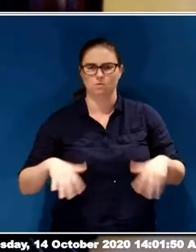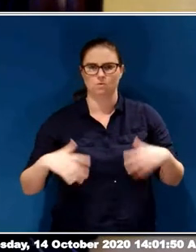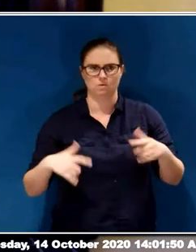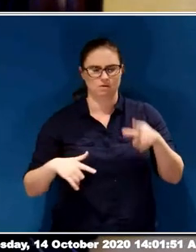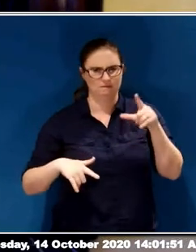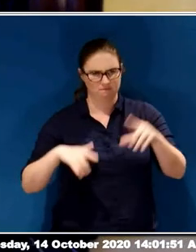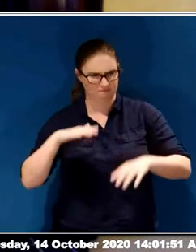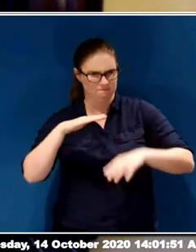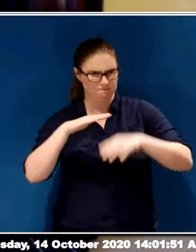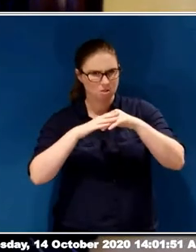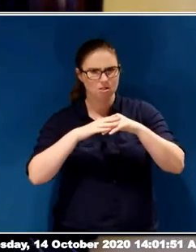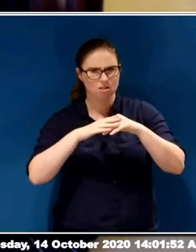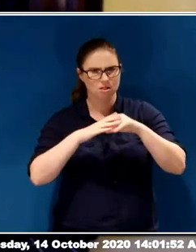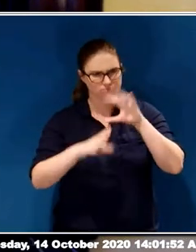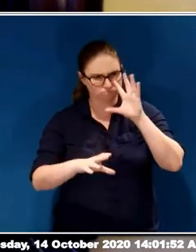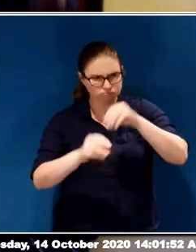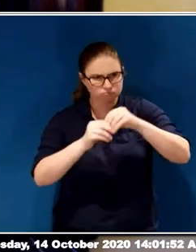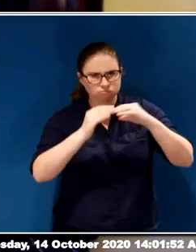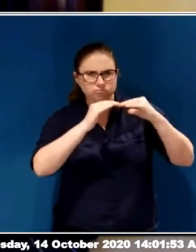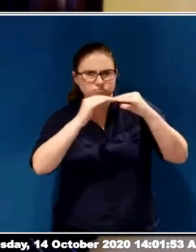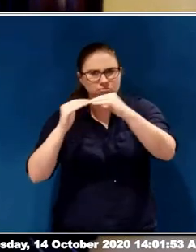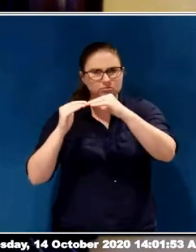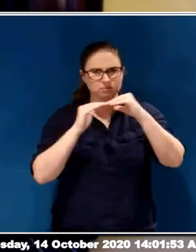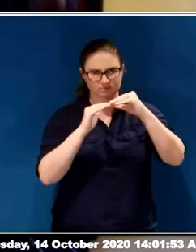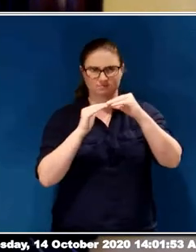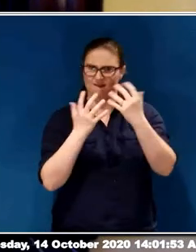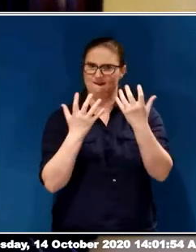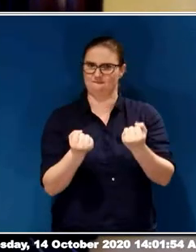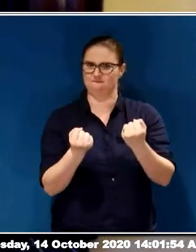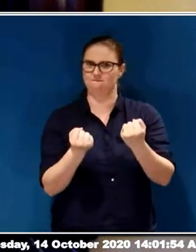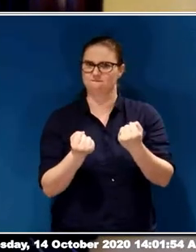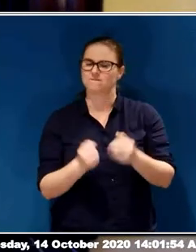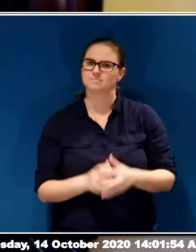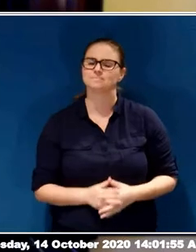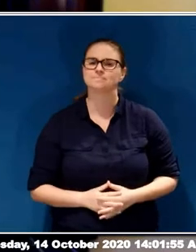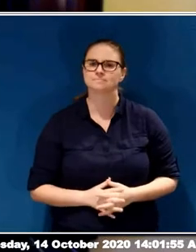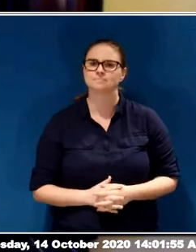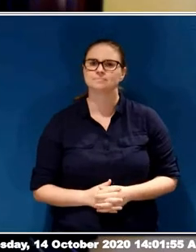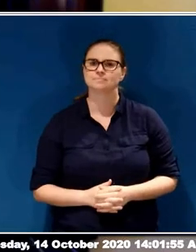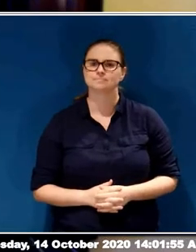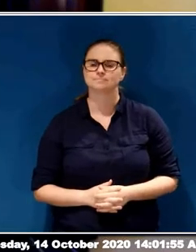level. At a system level, what it means is that all the resources within the